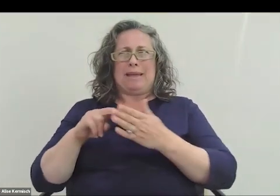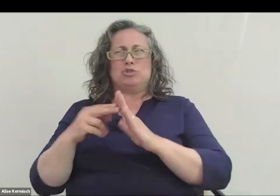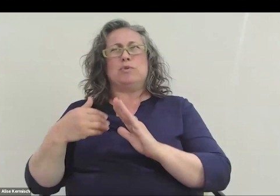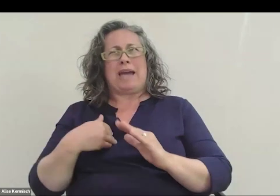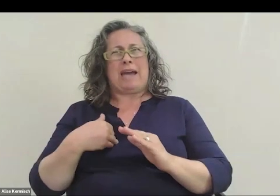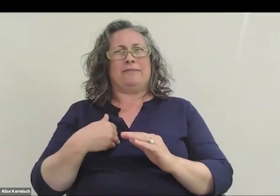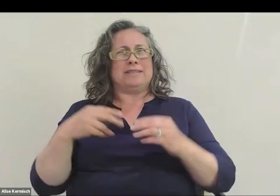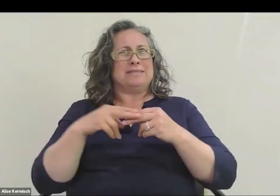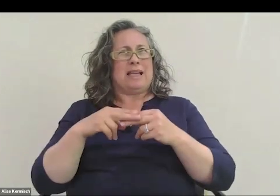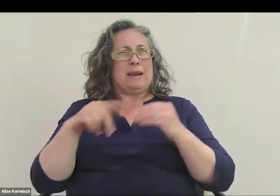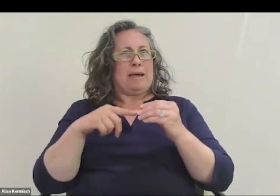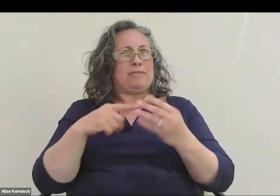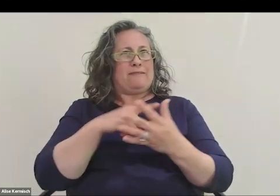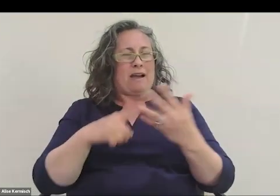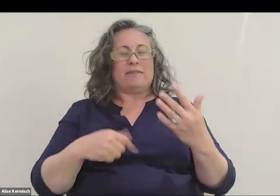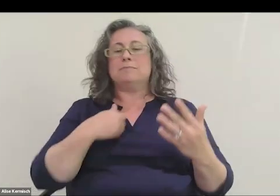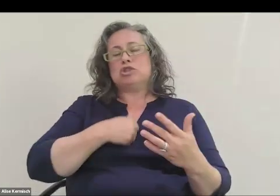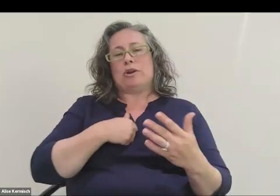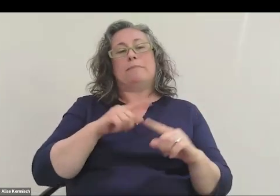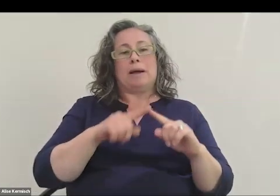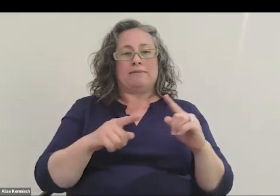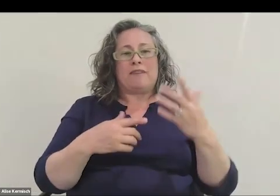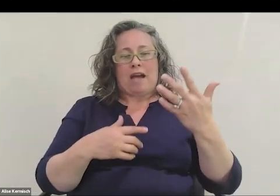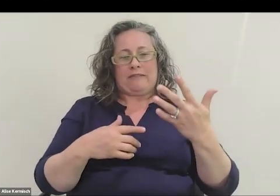and I don't think I do. I'm so sorry. Here are the five tropes, and I'm going to tell you.